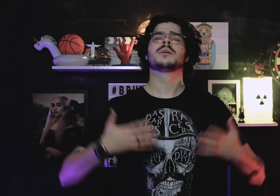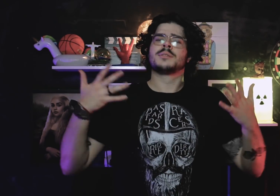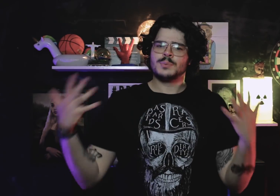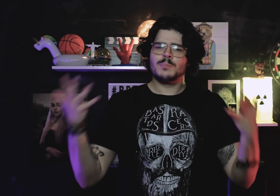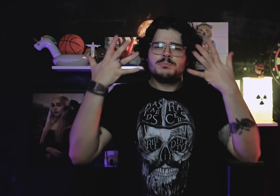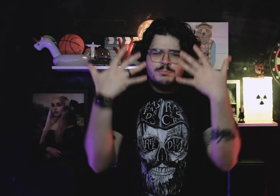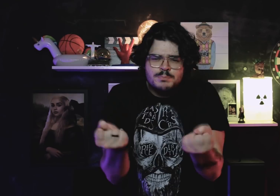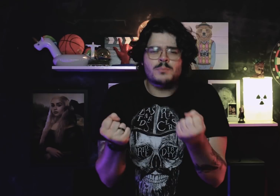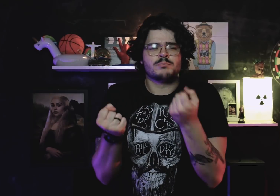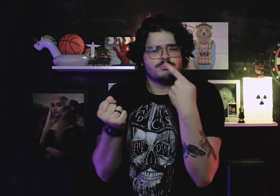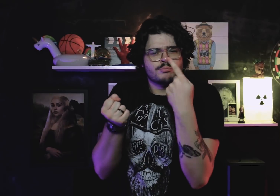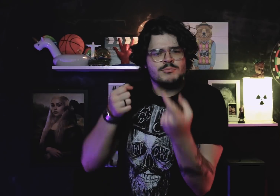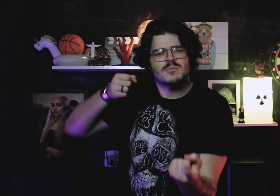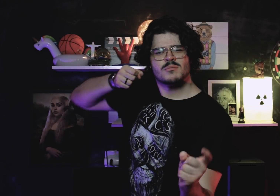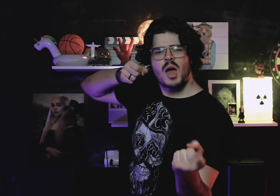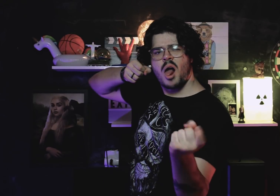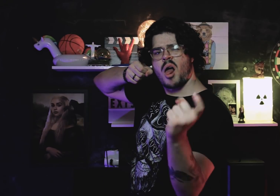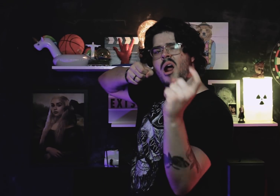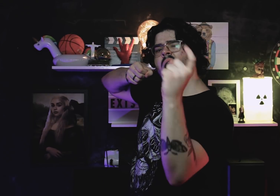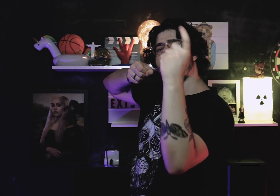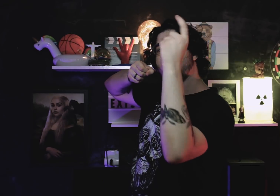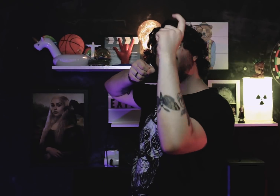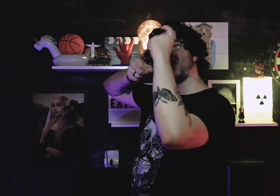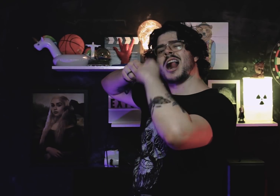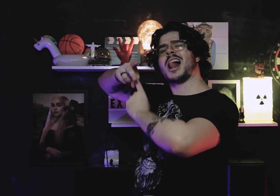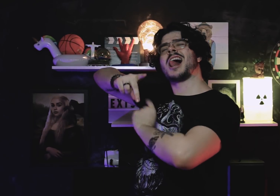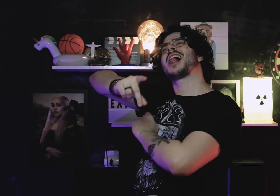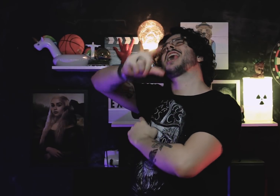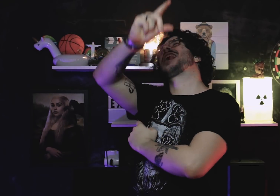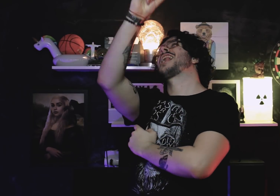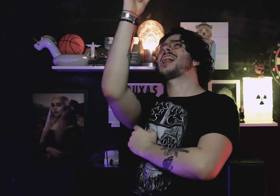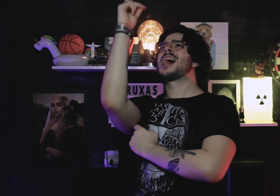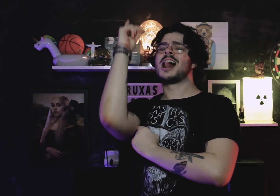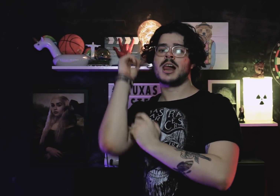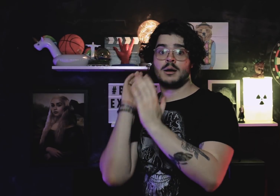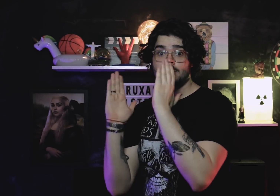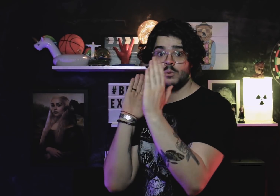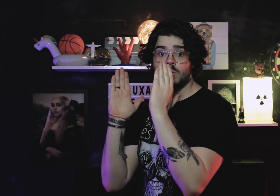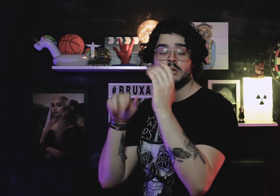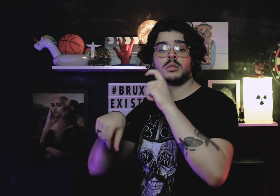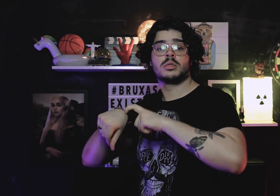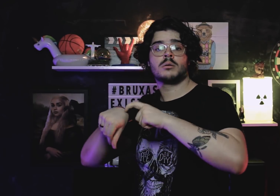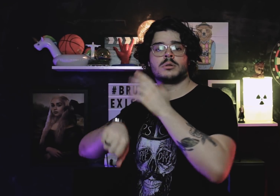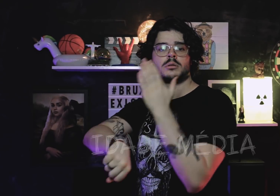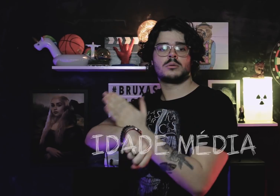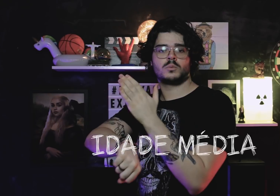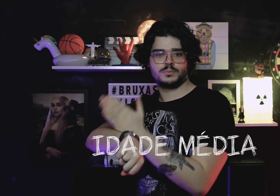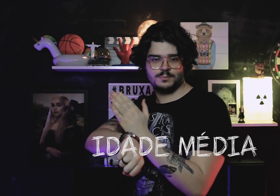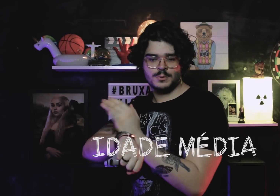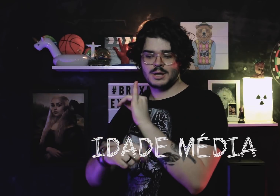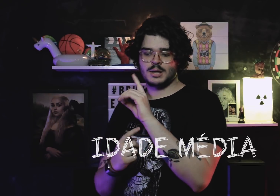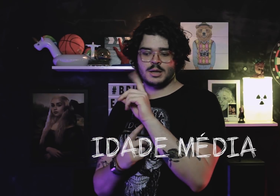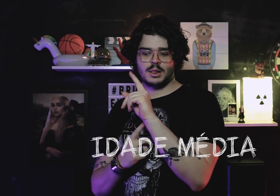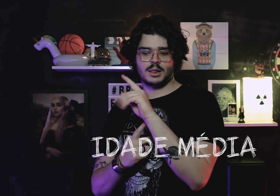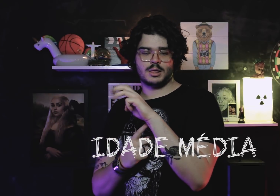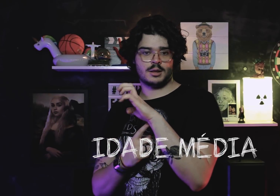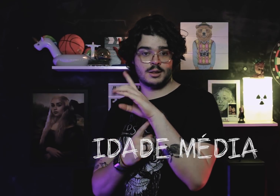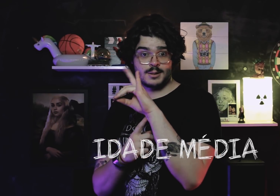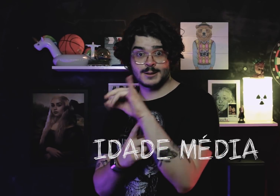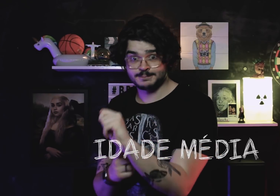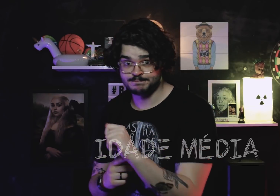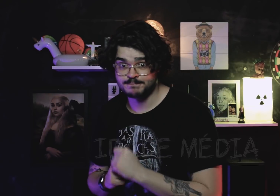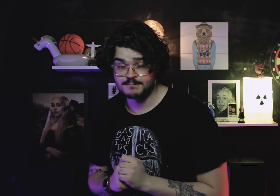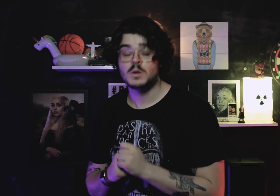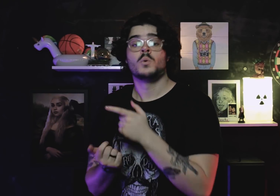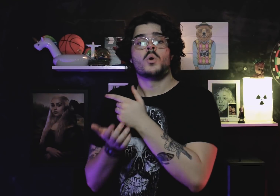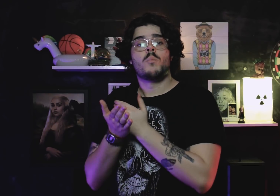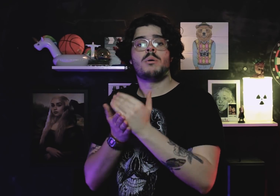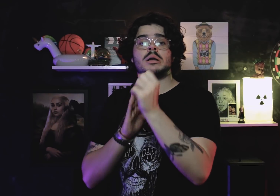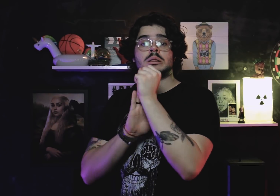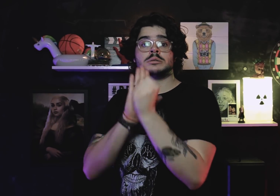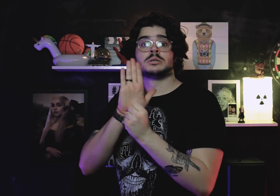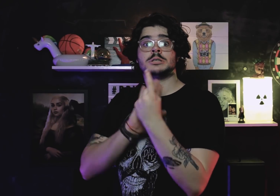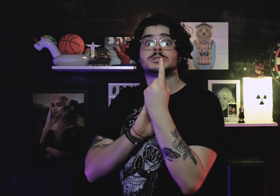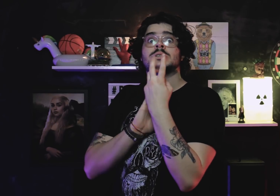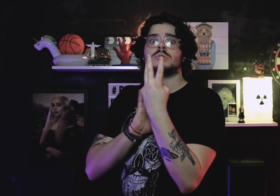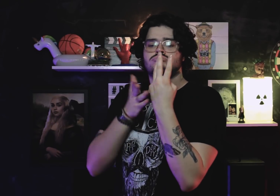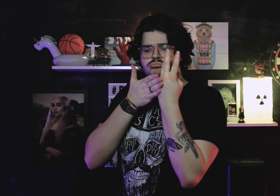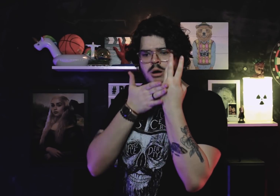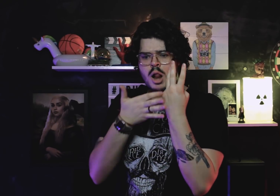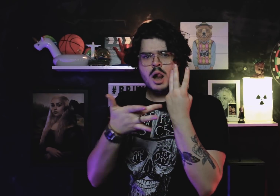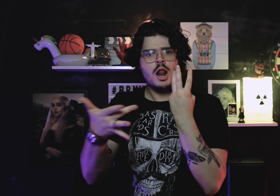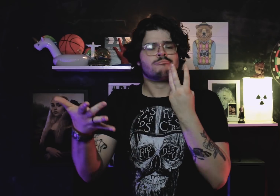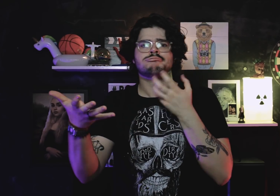So, let's go back to the Middle Ages, from the 13th century,